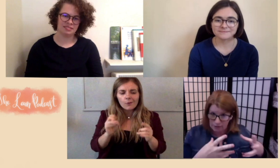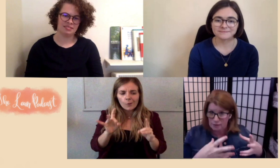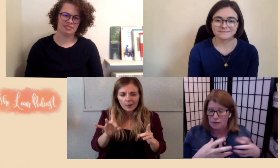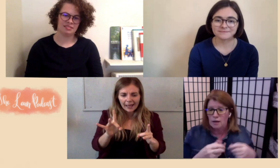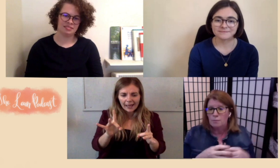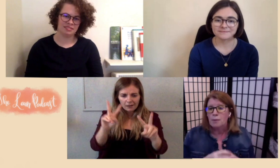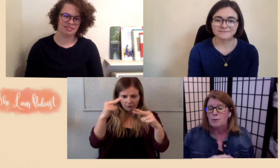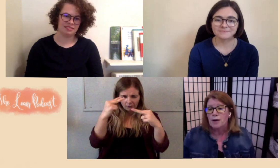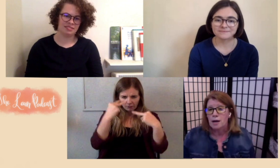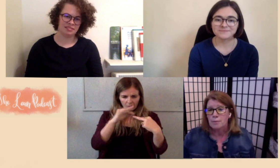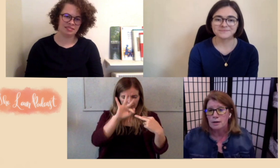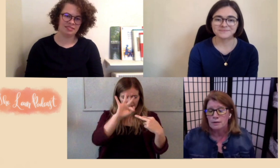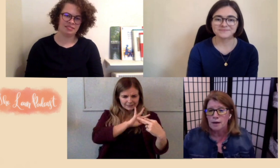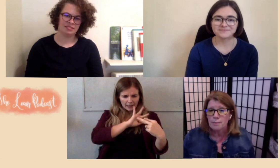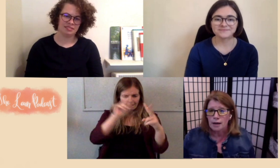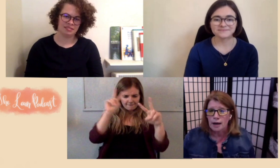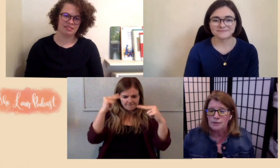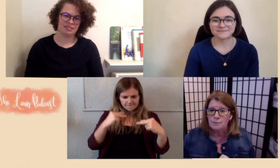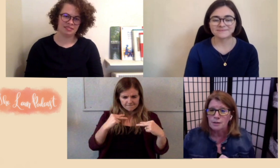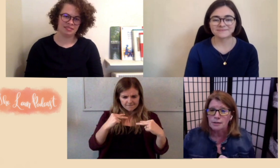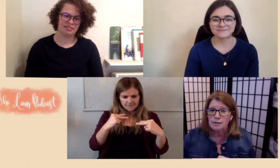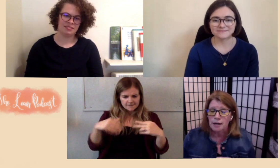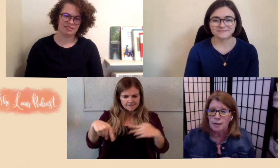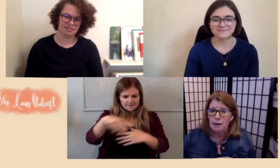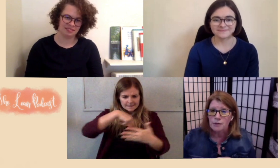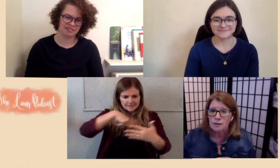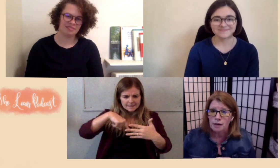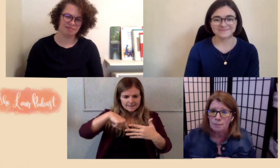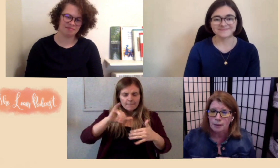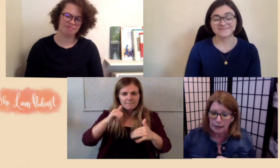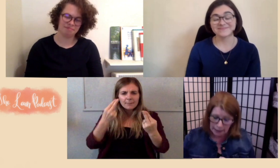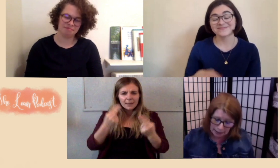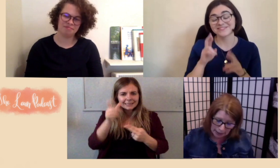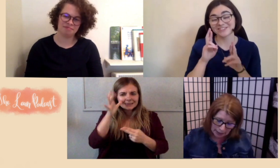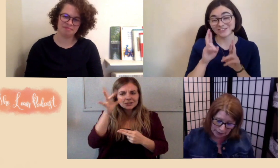because we have to, we find ourselves in so many different situations and you have to,